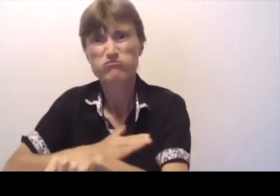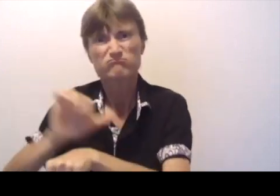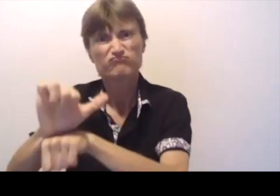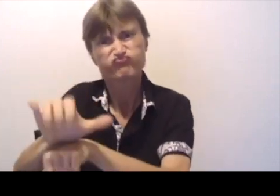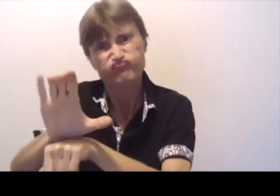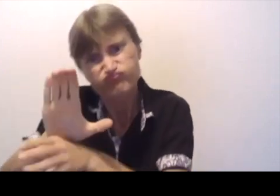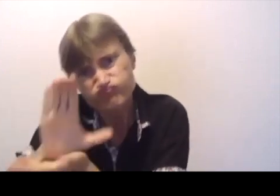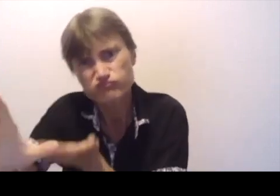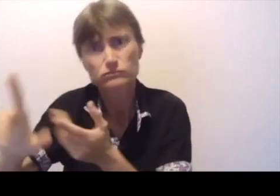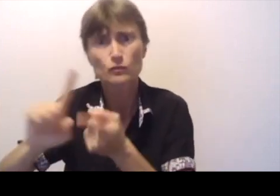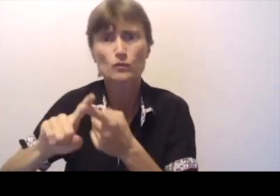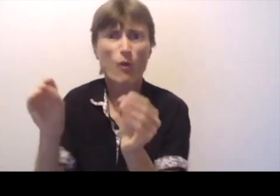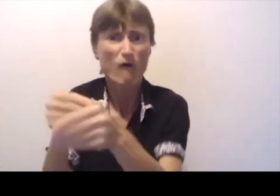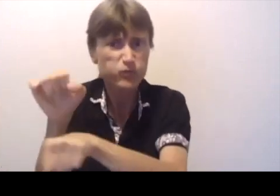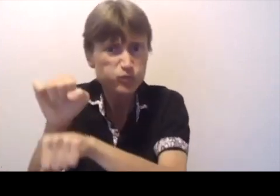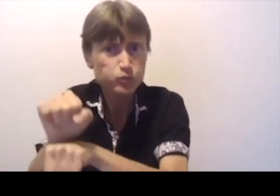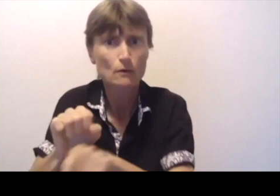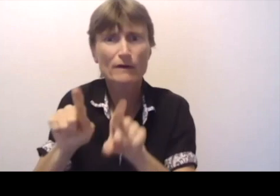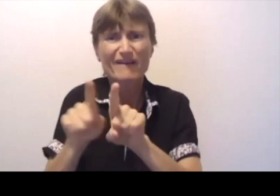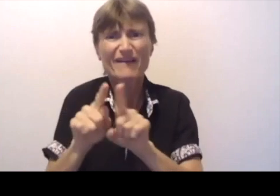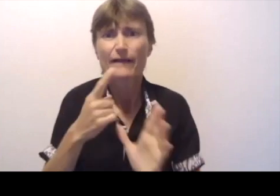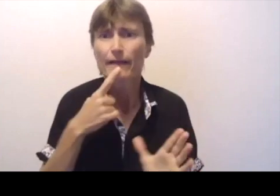so you know they were kind of moved in and moved out when they were needed